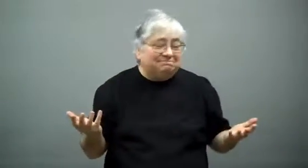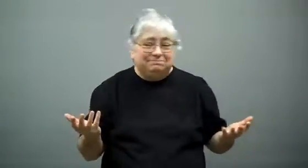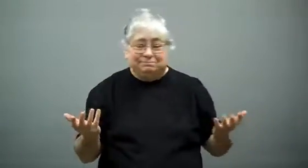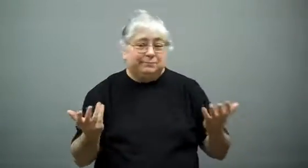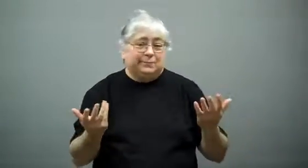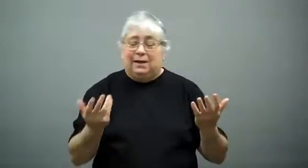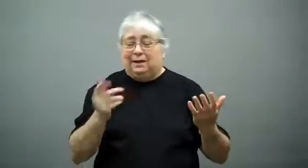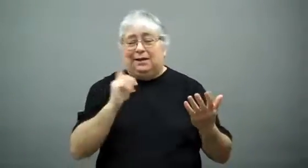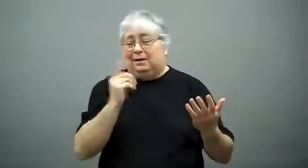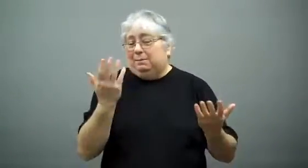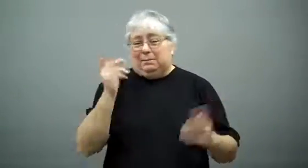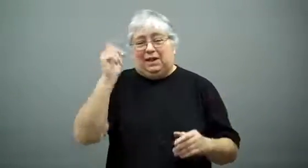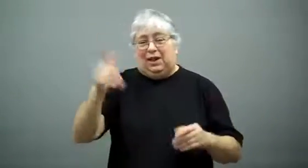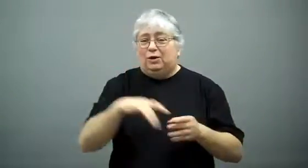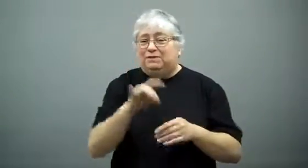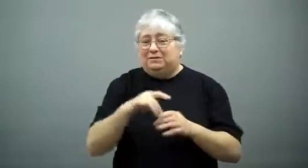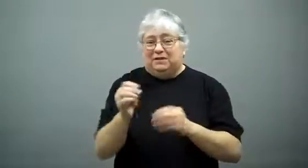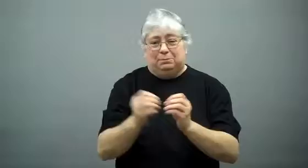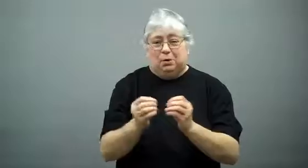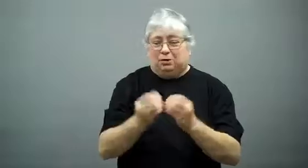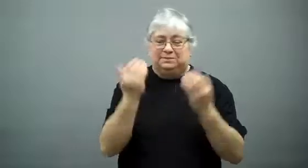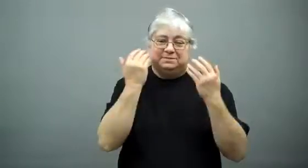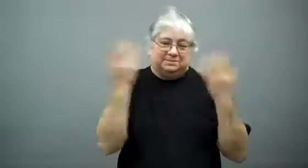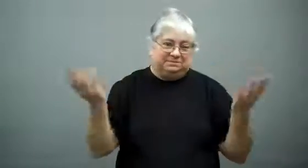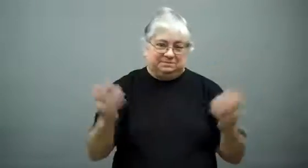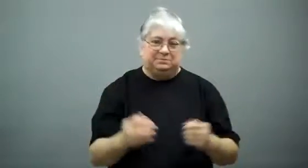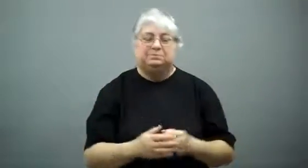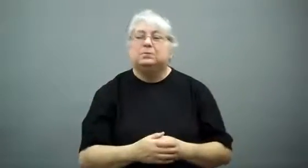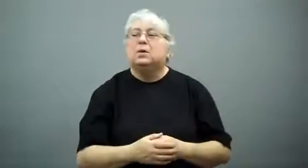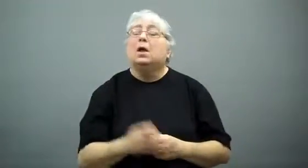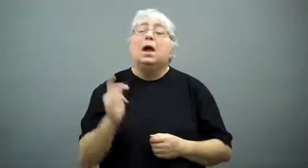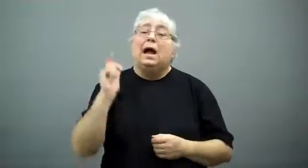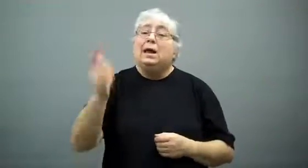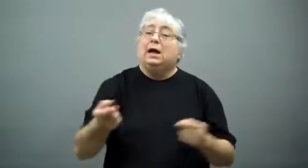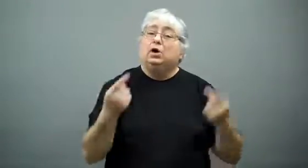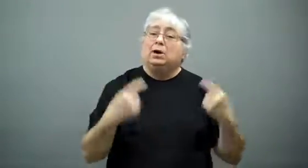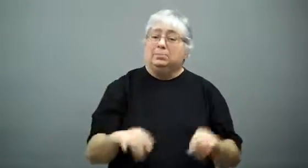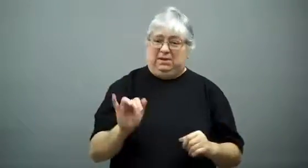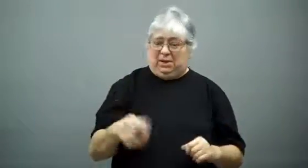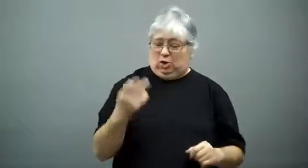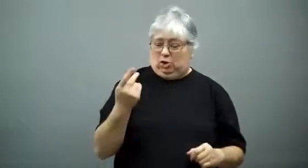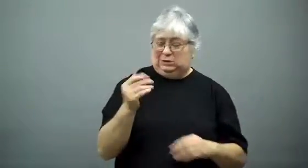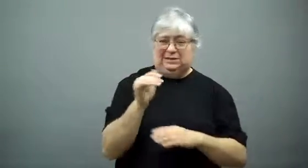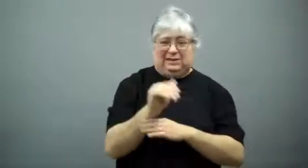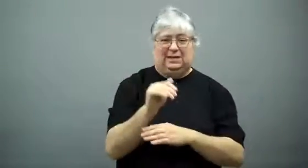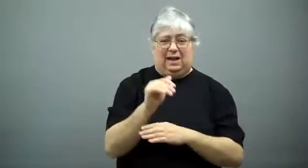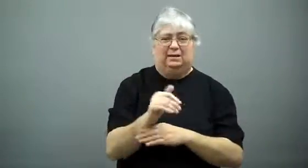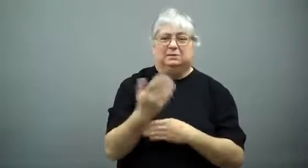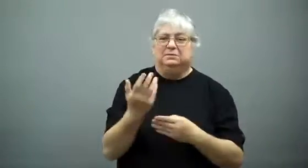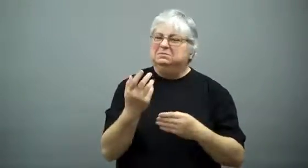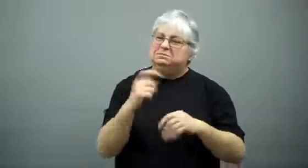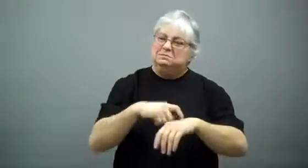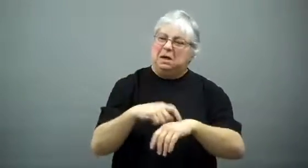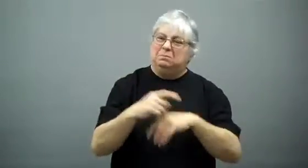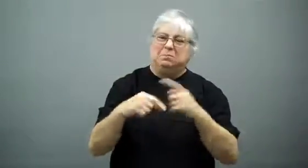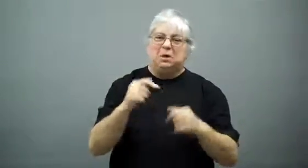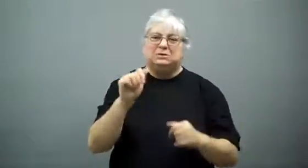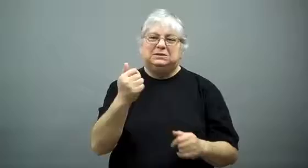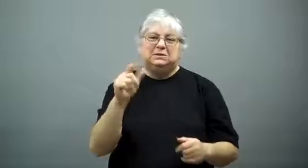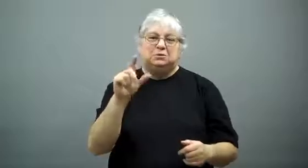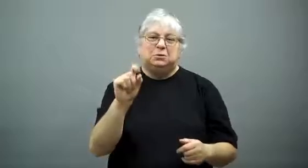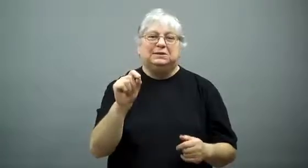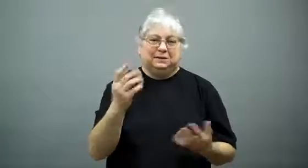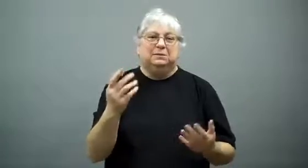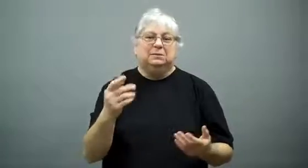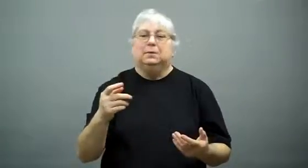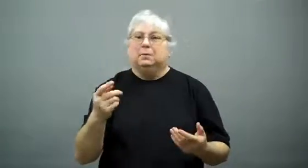Maybe later we'll find out more, we don't know right now.